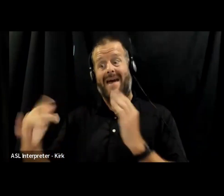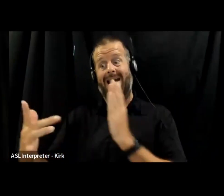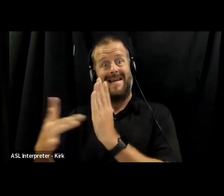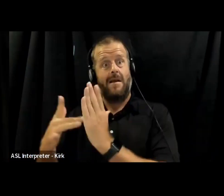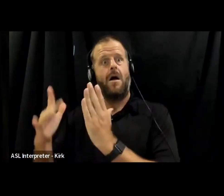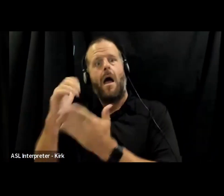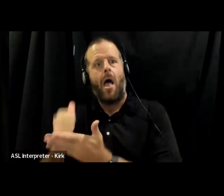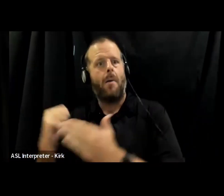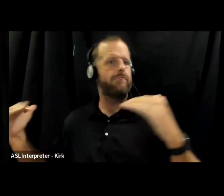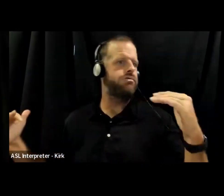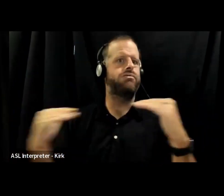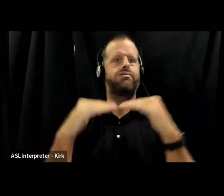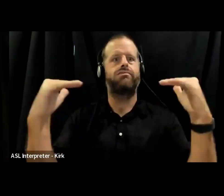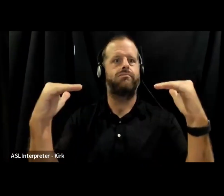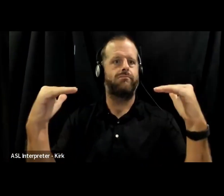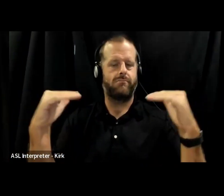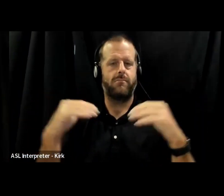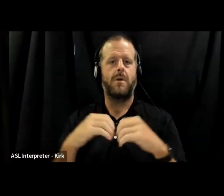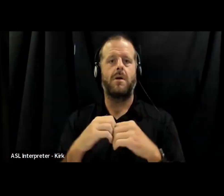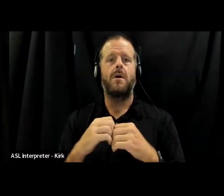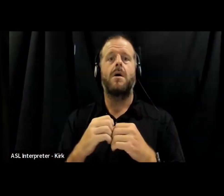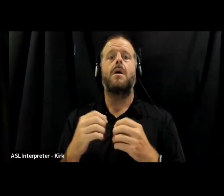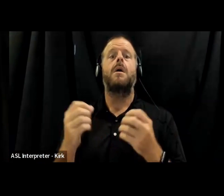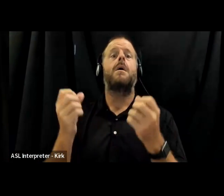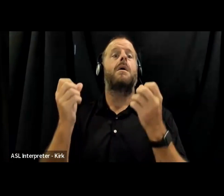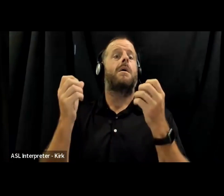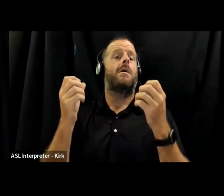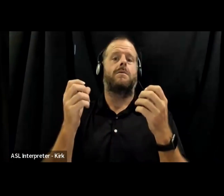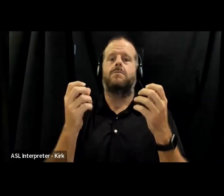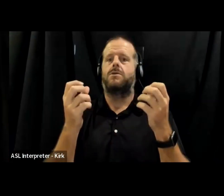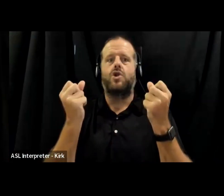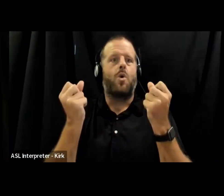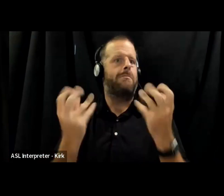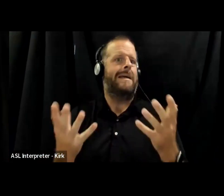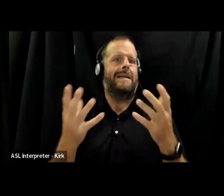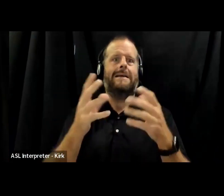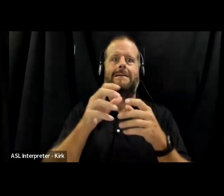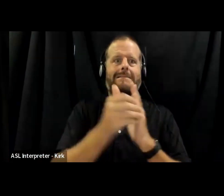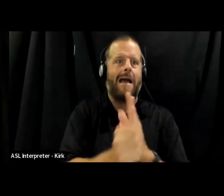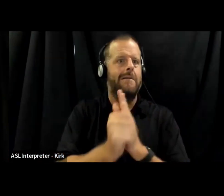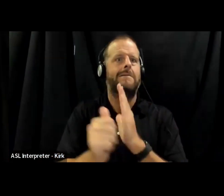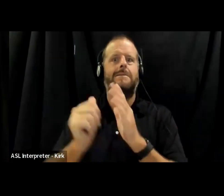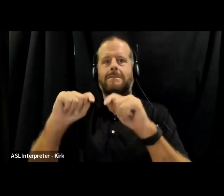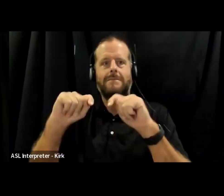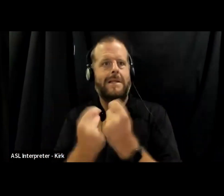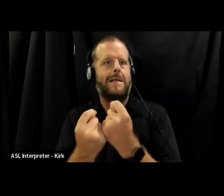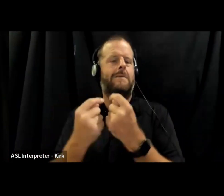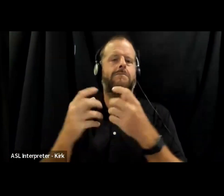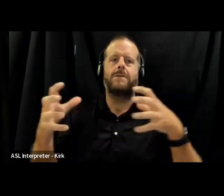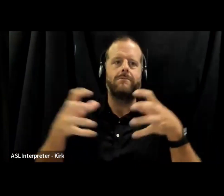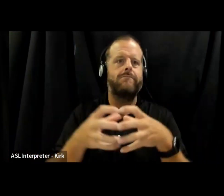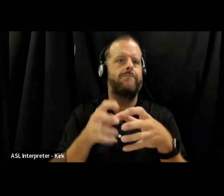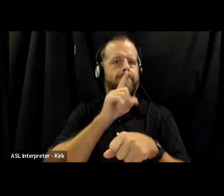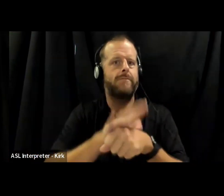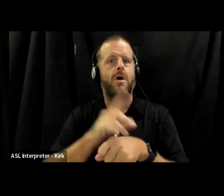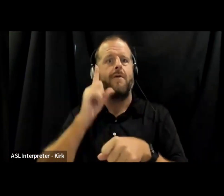The multi talented and dedicated teams at Helen Keller Services for the Blind and